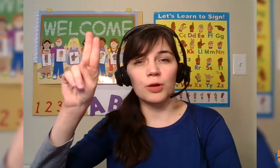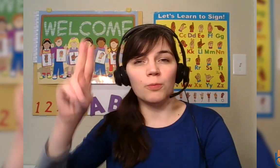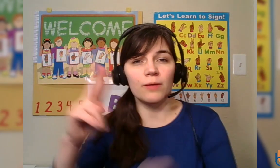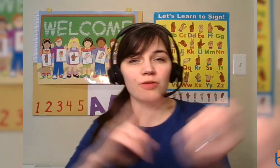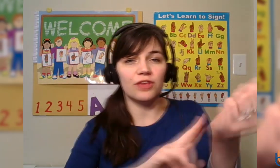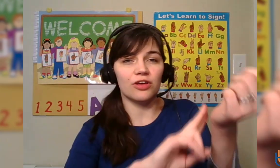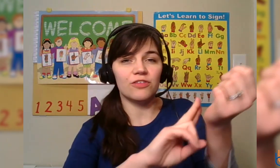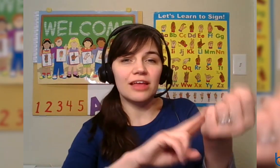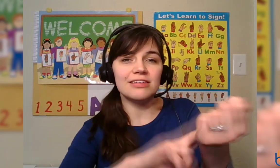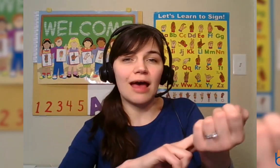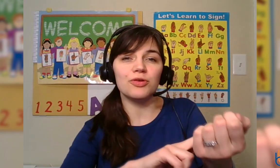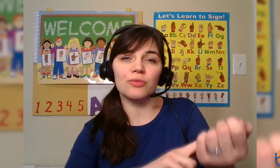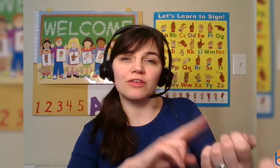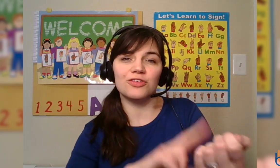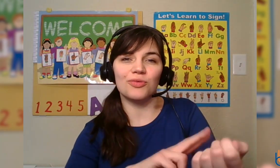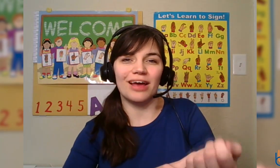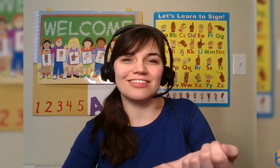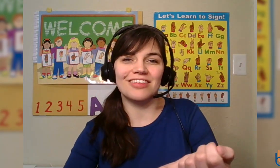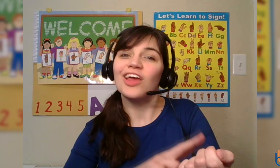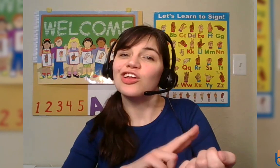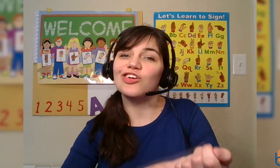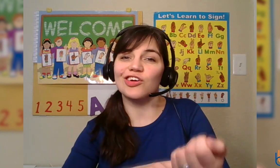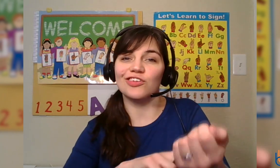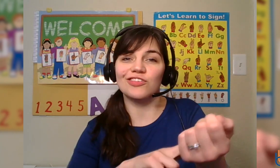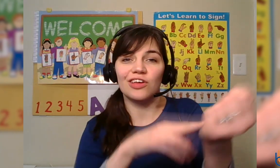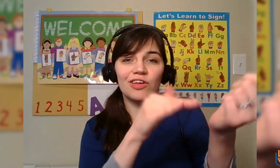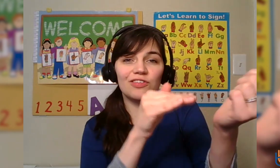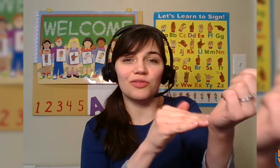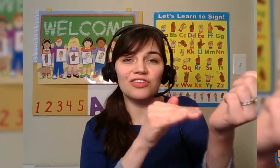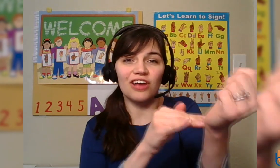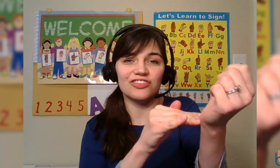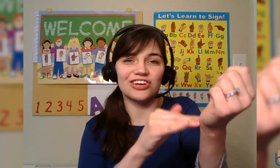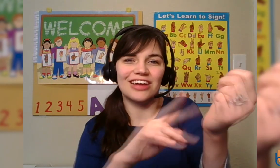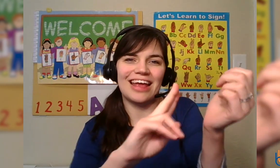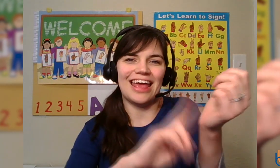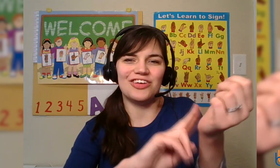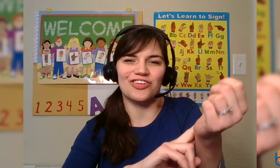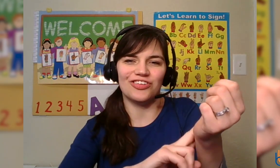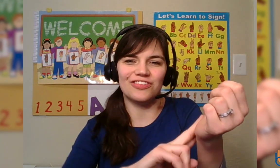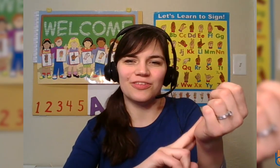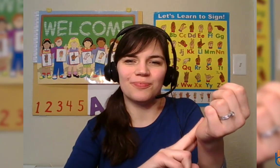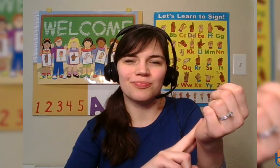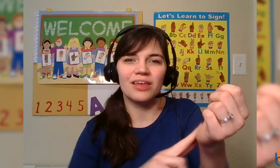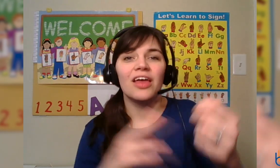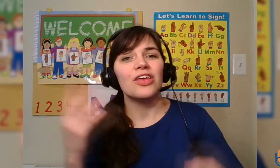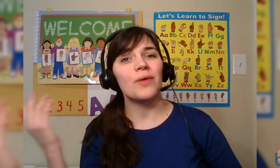open up the fingers and tap your wrist twice: nurse. So doctor and nurse. You have